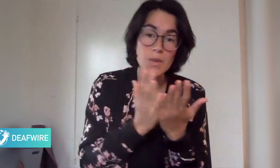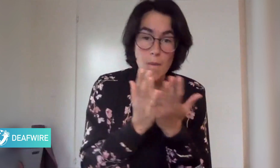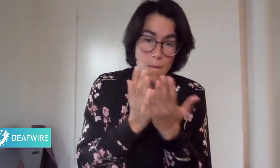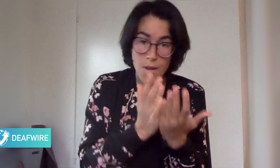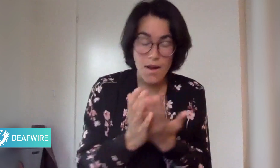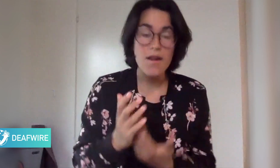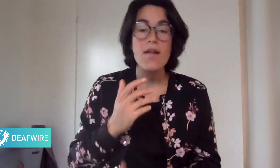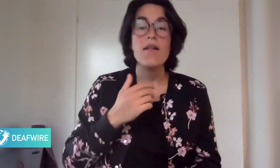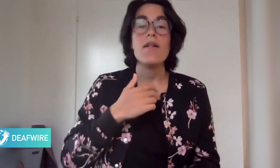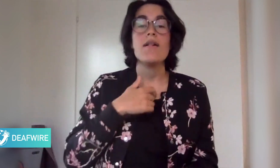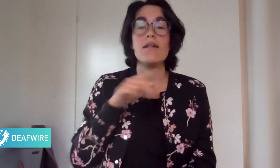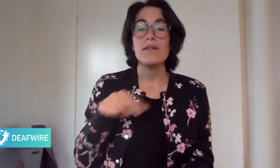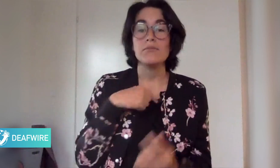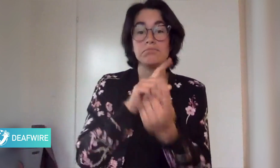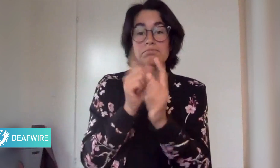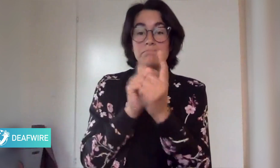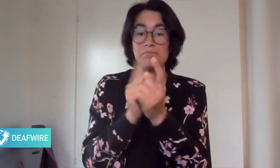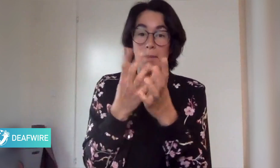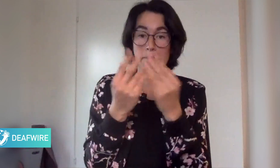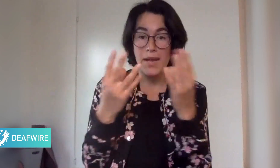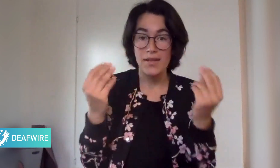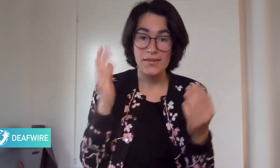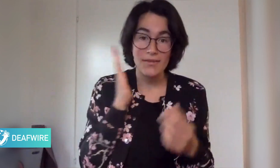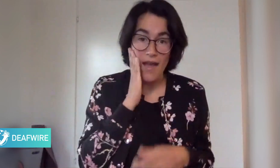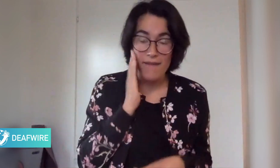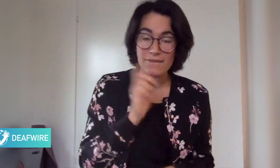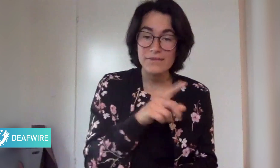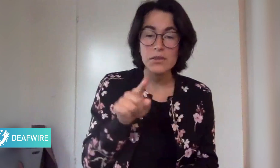and had basic hearing and speaking skills.